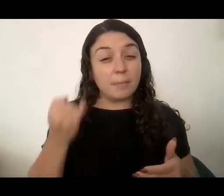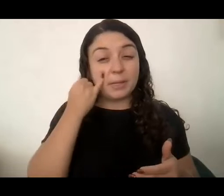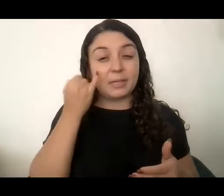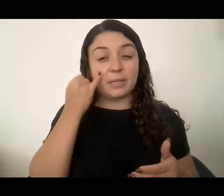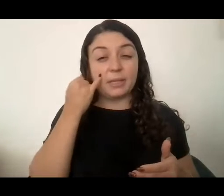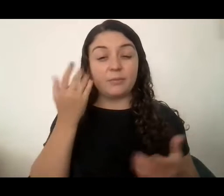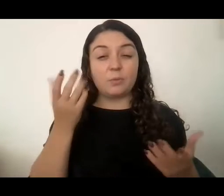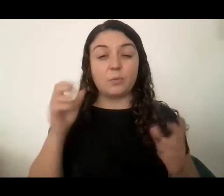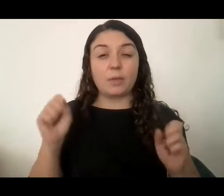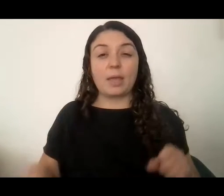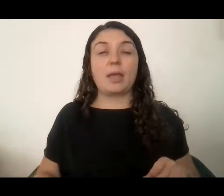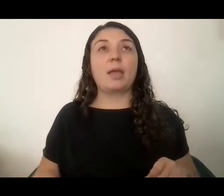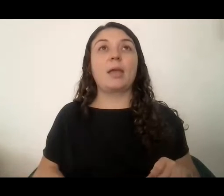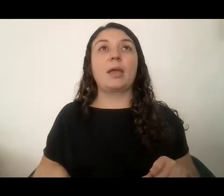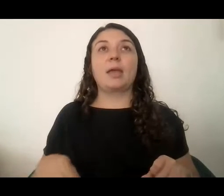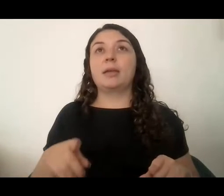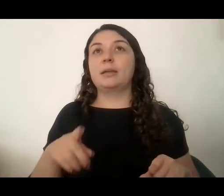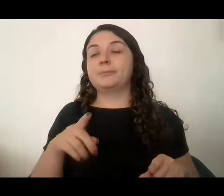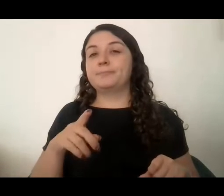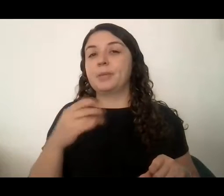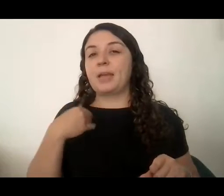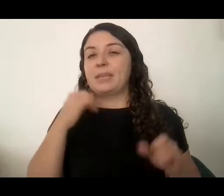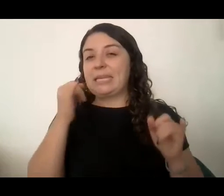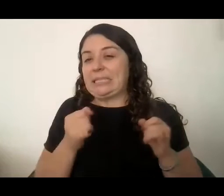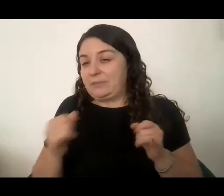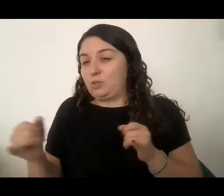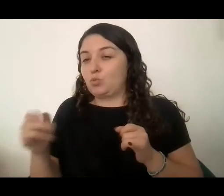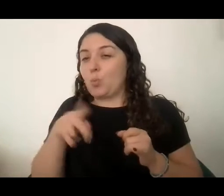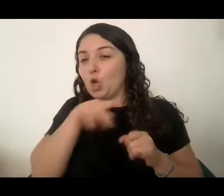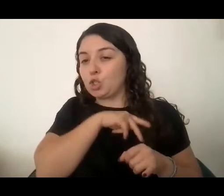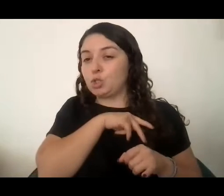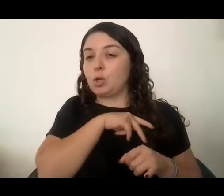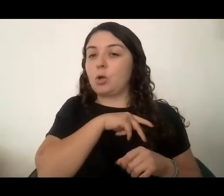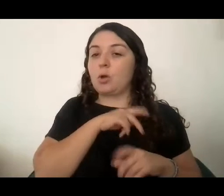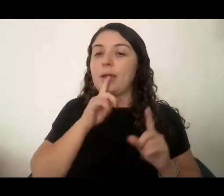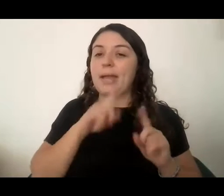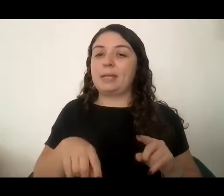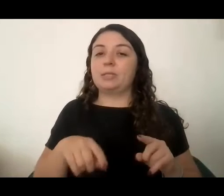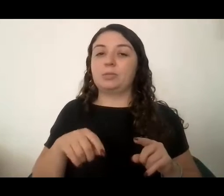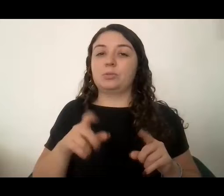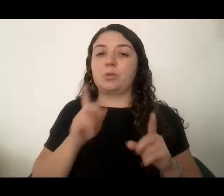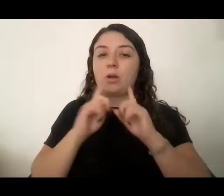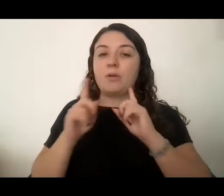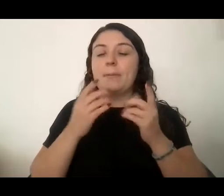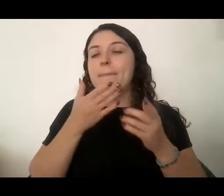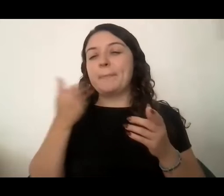of an individualized answer or conversation that needs to happen, please reach out to us,